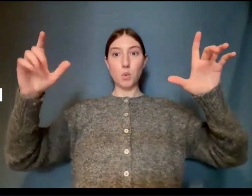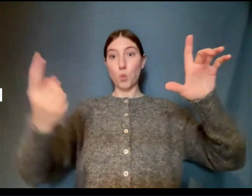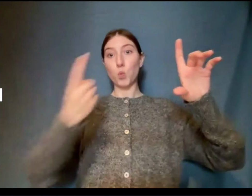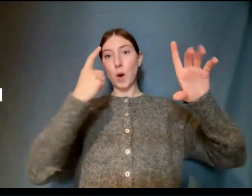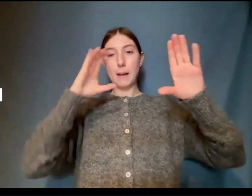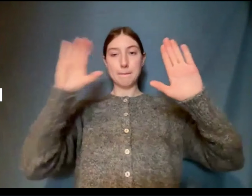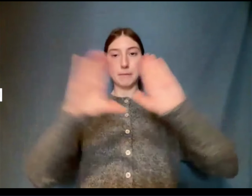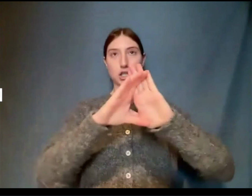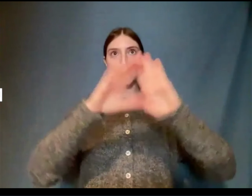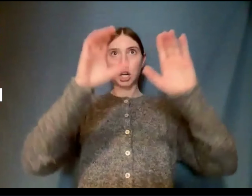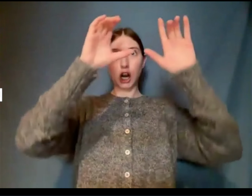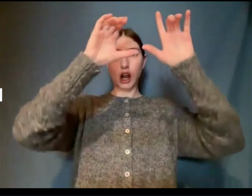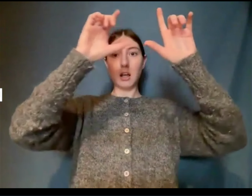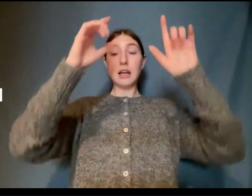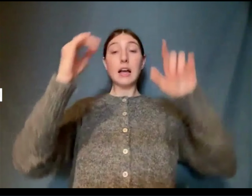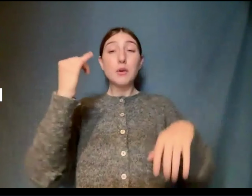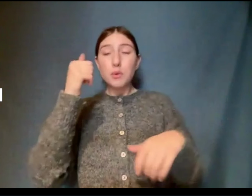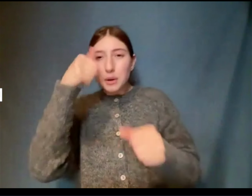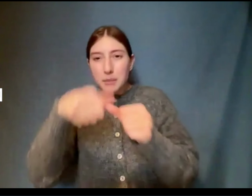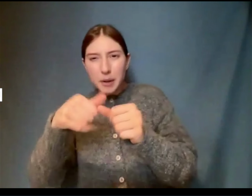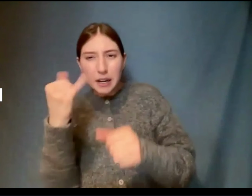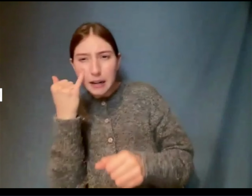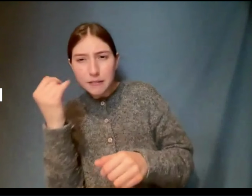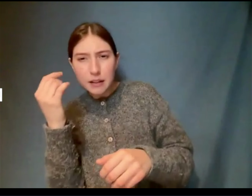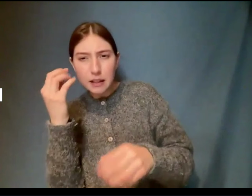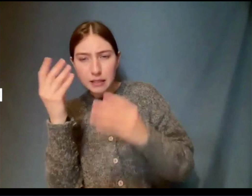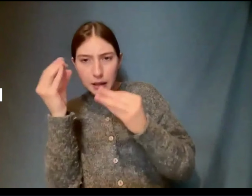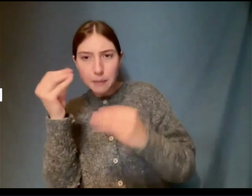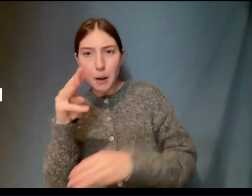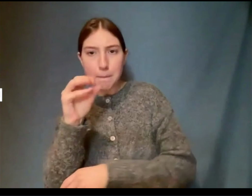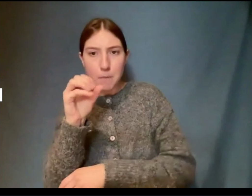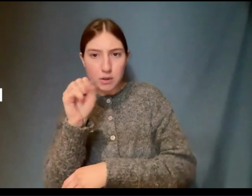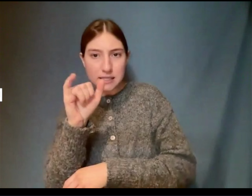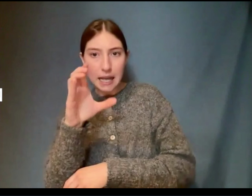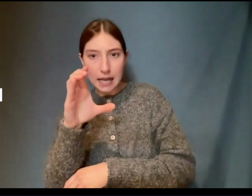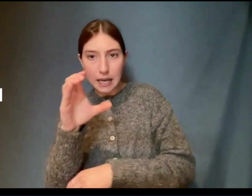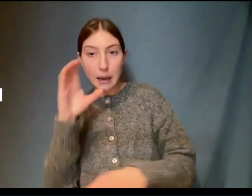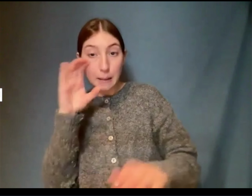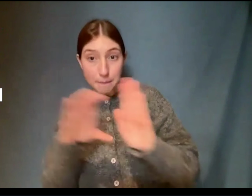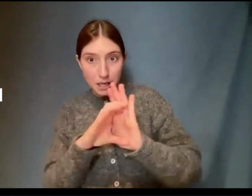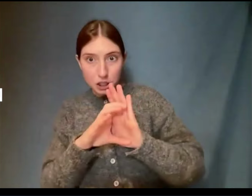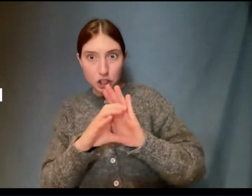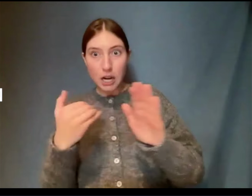smaller pictures. Yeah. And that's and that you you guys know what I'm talking about,